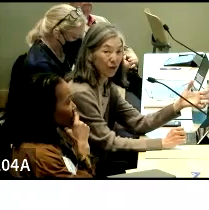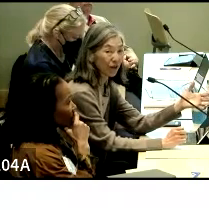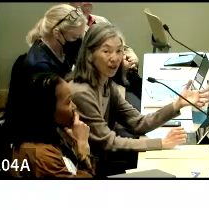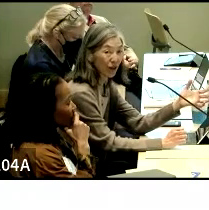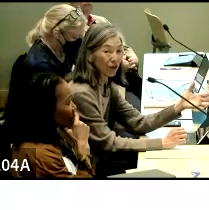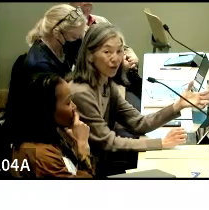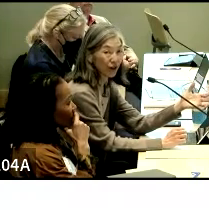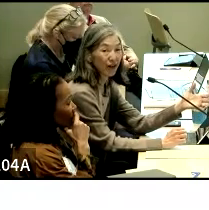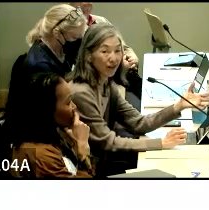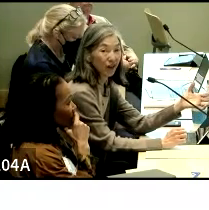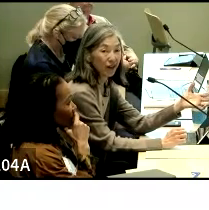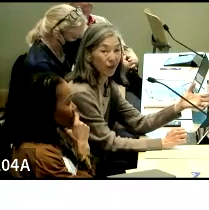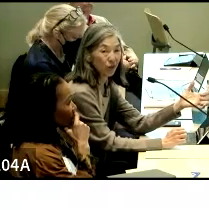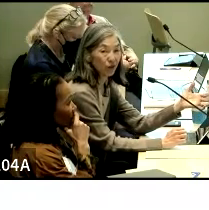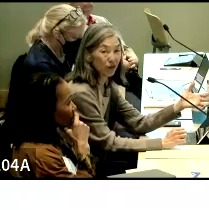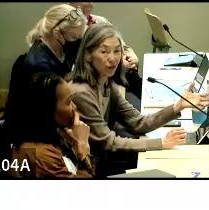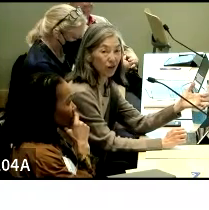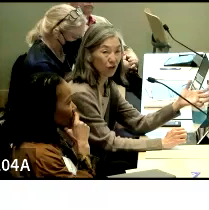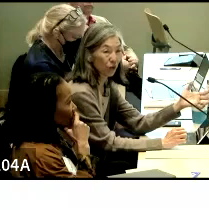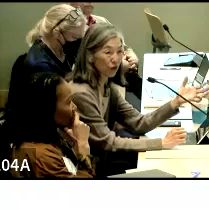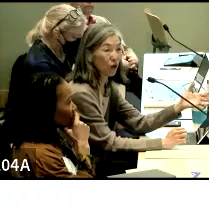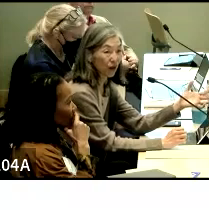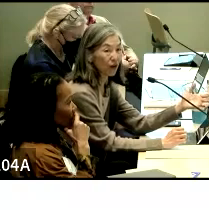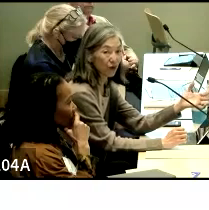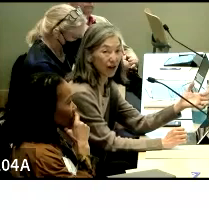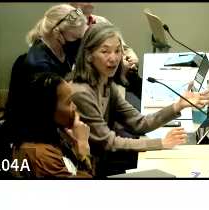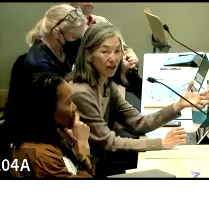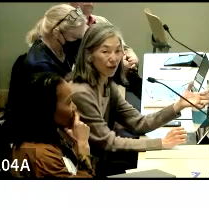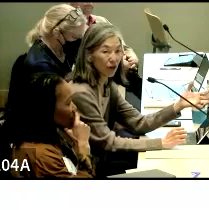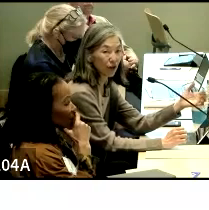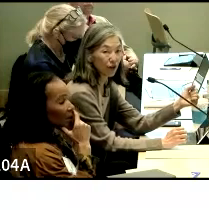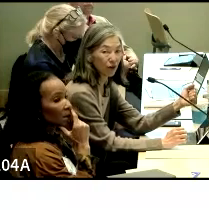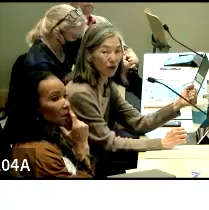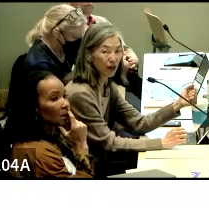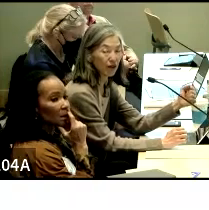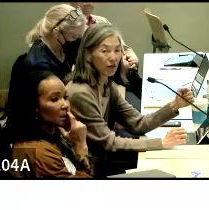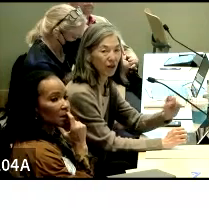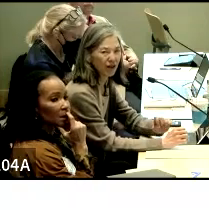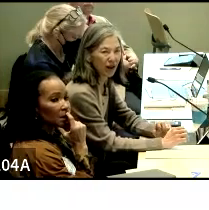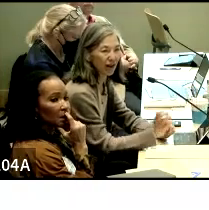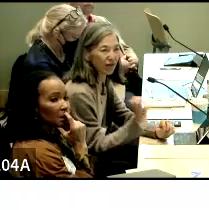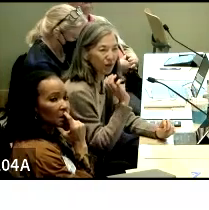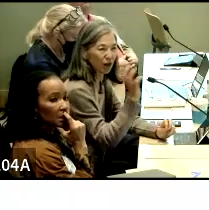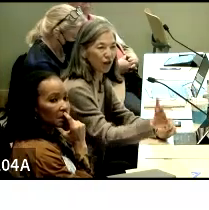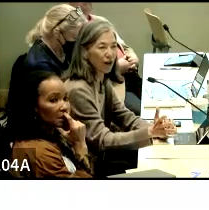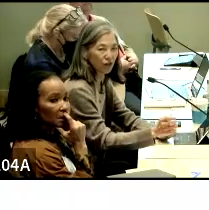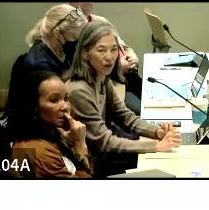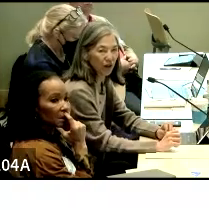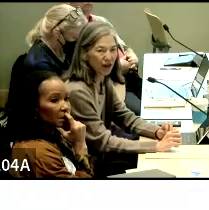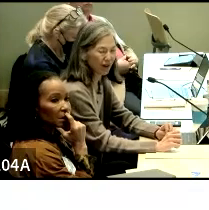from the state and local funding that we received and so, we were so very reliant on the federal funds that we got. So, I just want to challenge you with that.